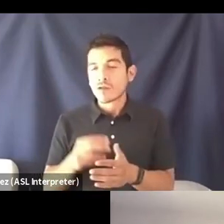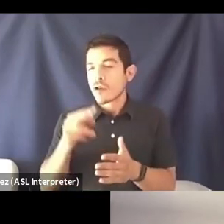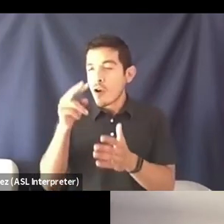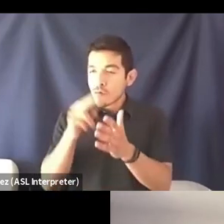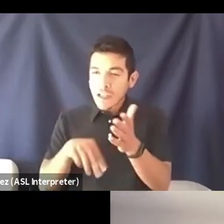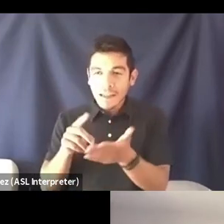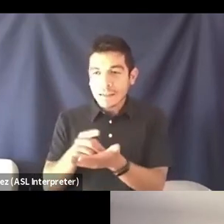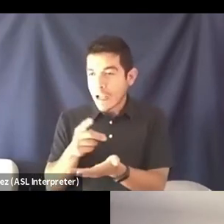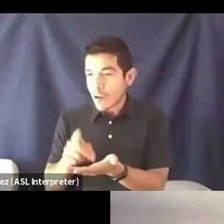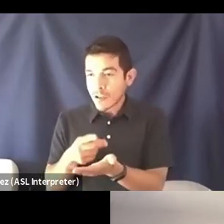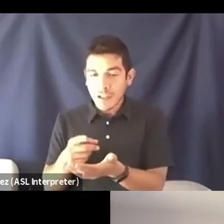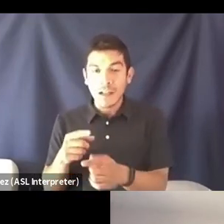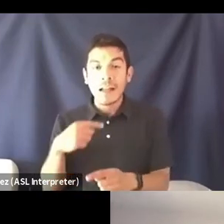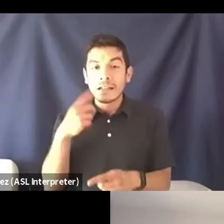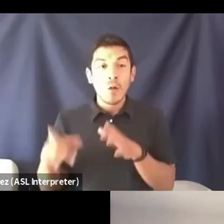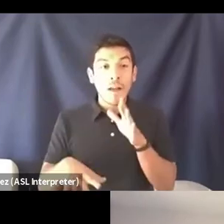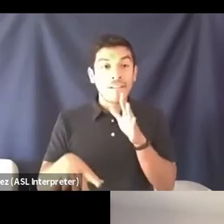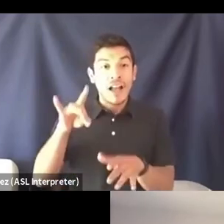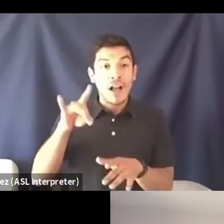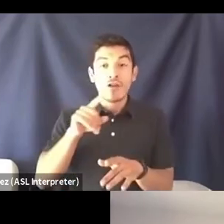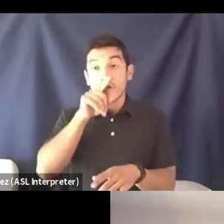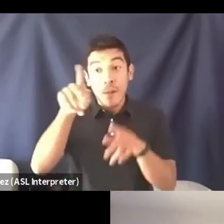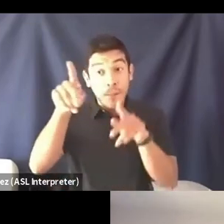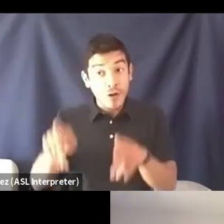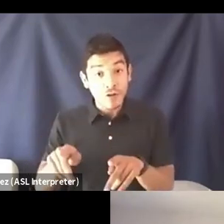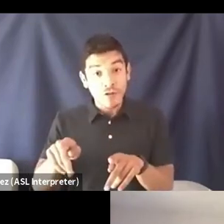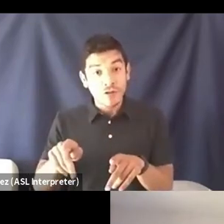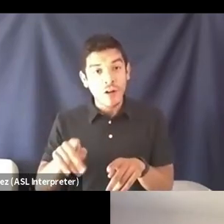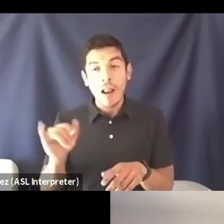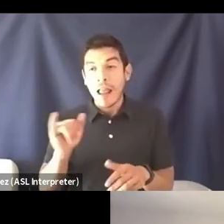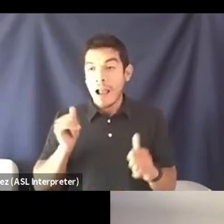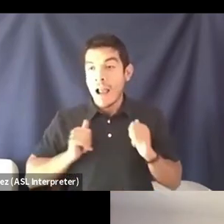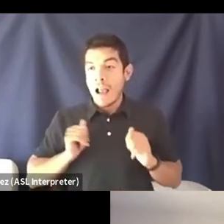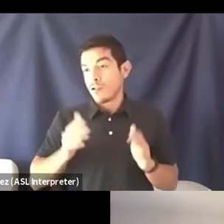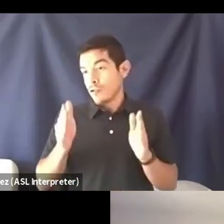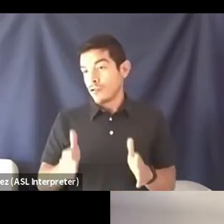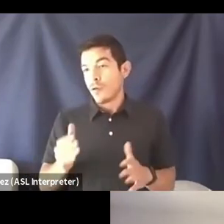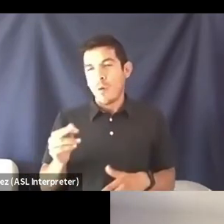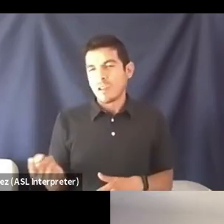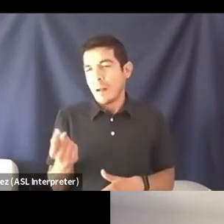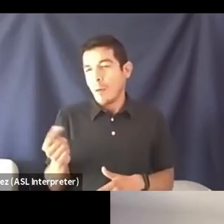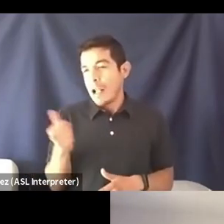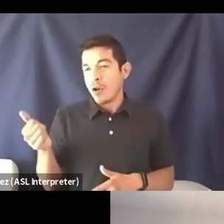until we found a real person like an actress or as someone else.